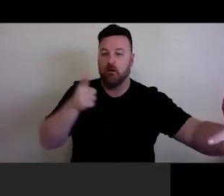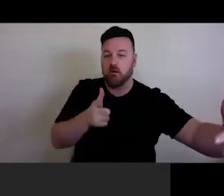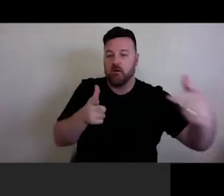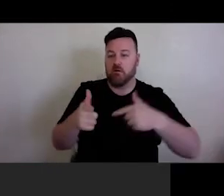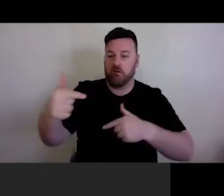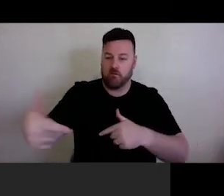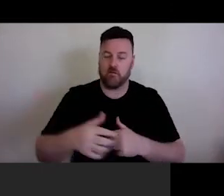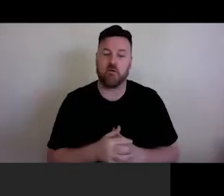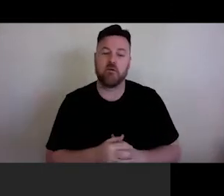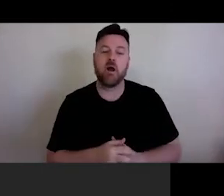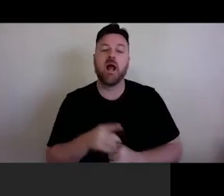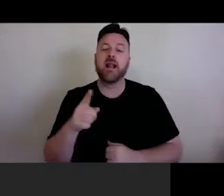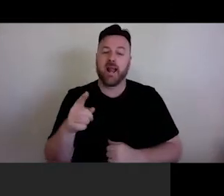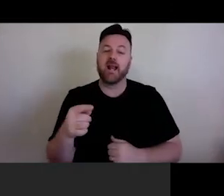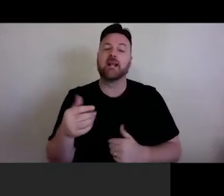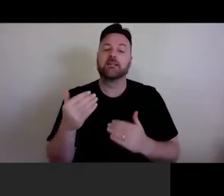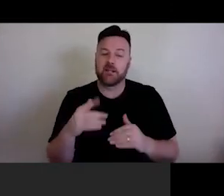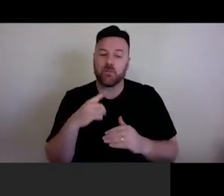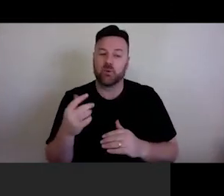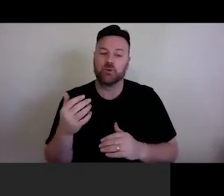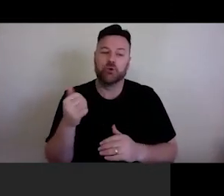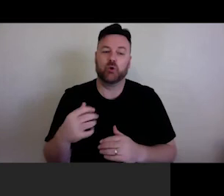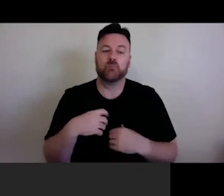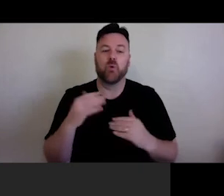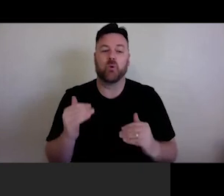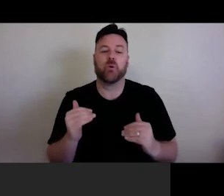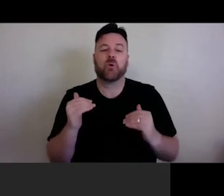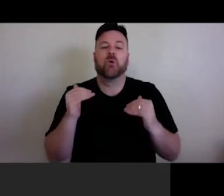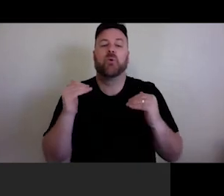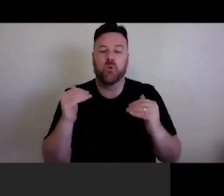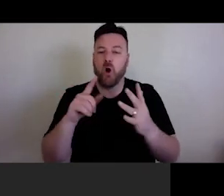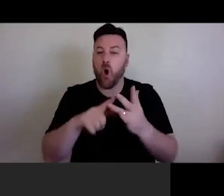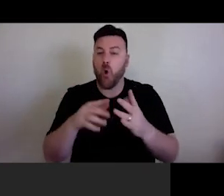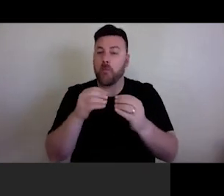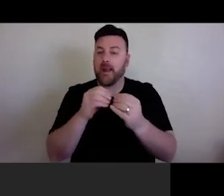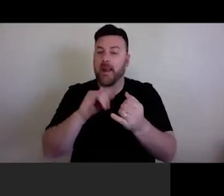something a little bit more high-end. So you probably move a away from the software of OBS and maybe look at something like Wire